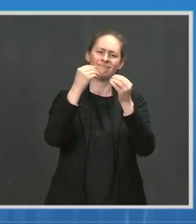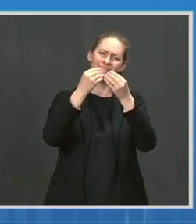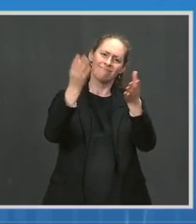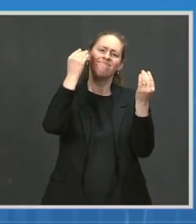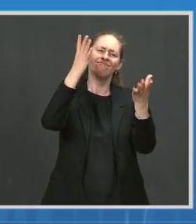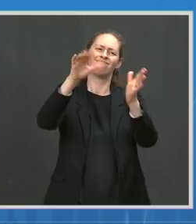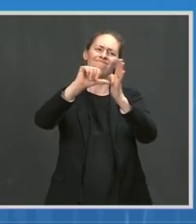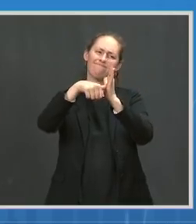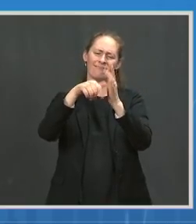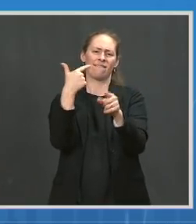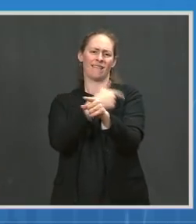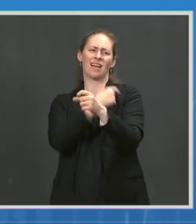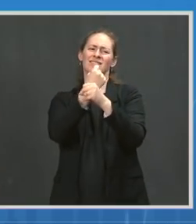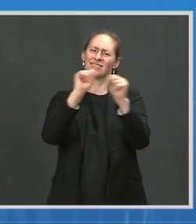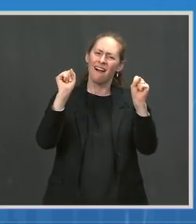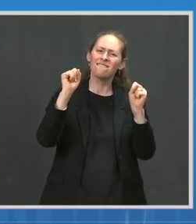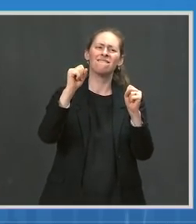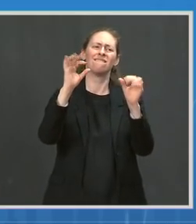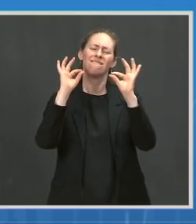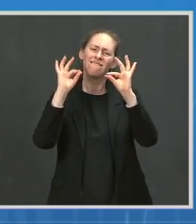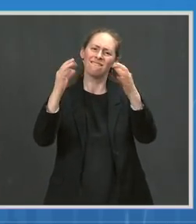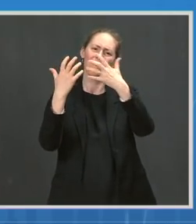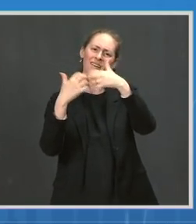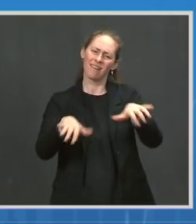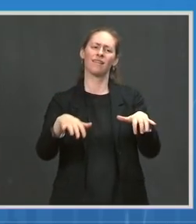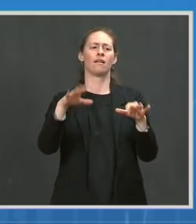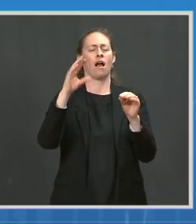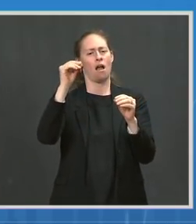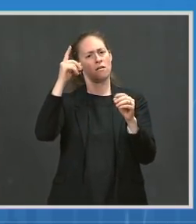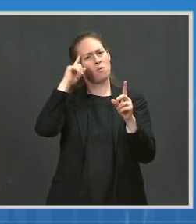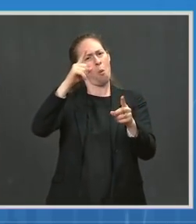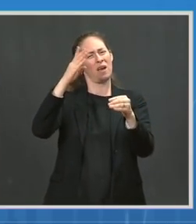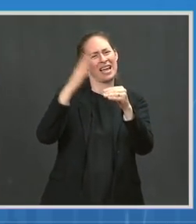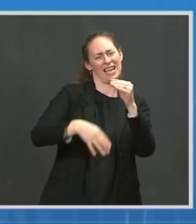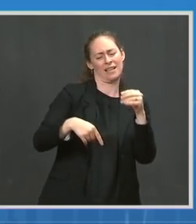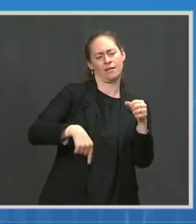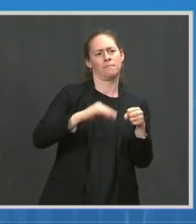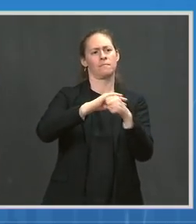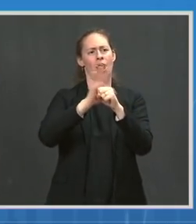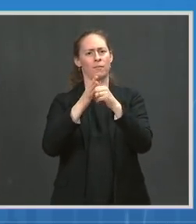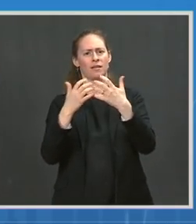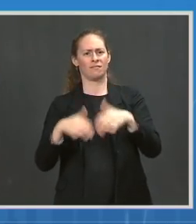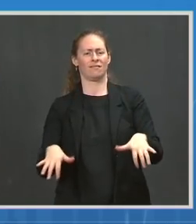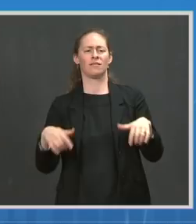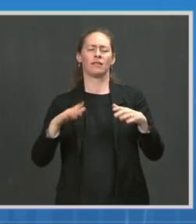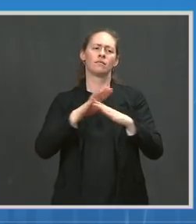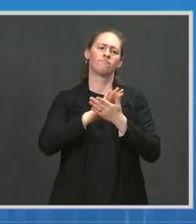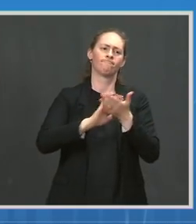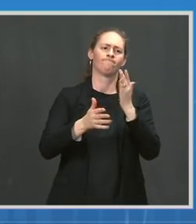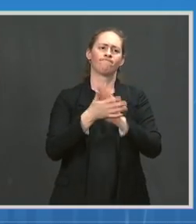and it will help us end this pandemic. The more people get vaccinated, the fewer infections there will be,